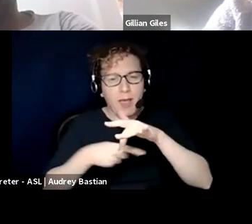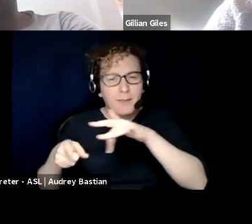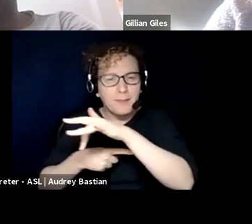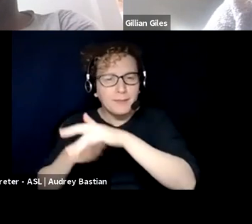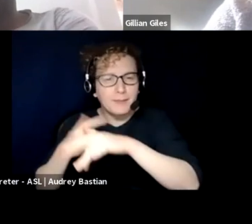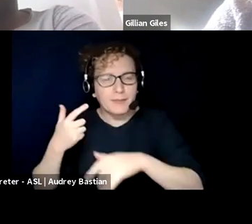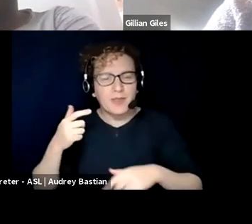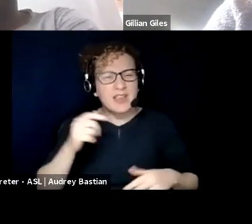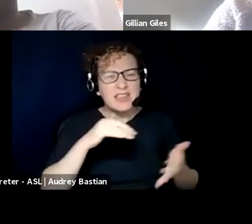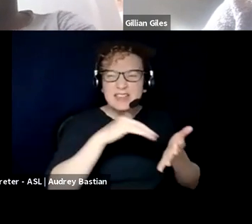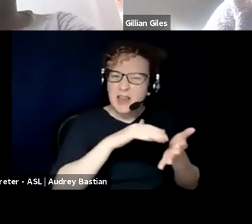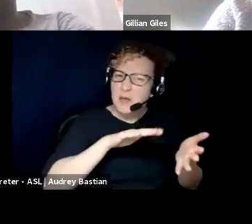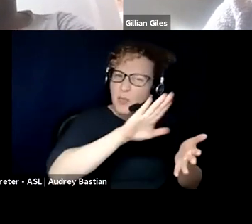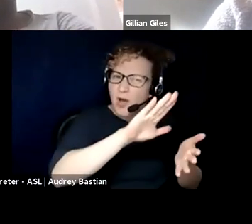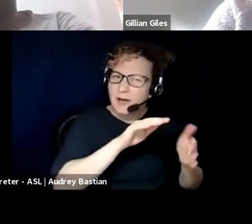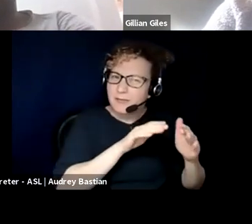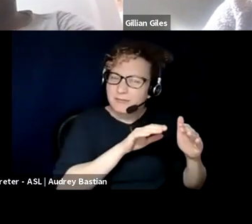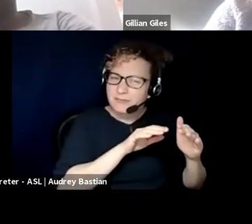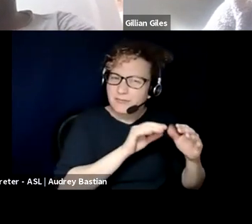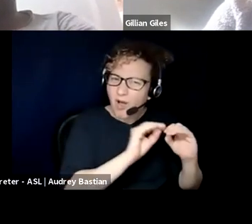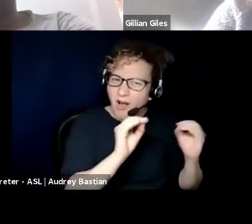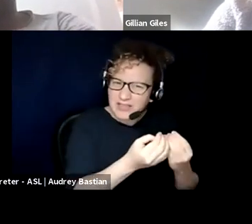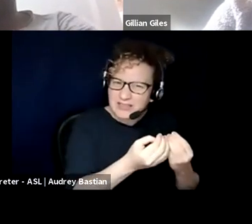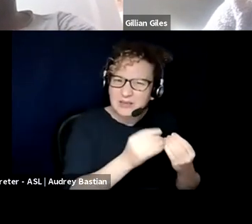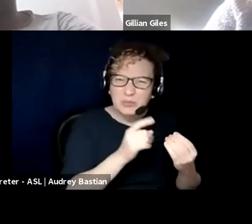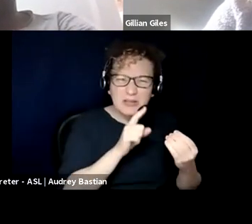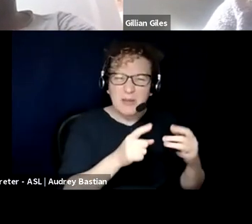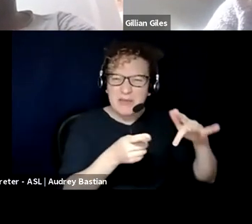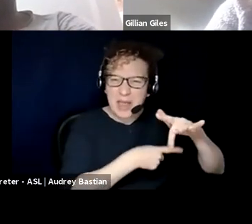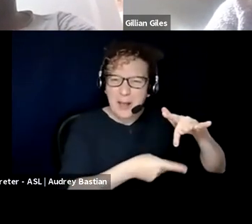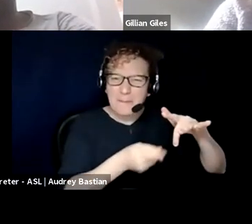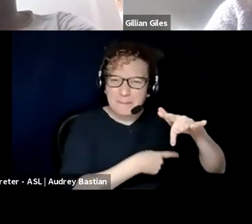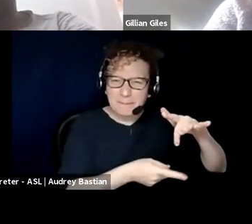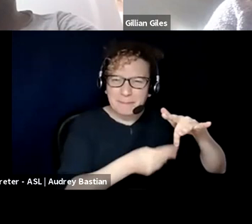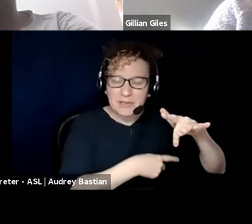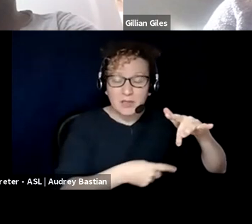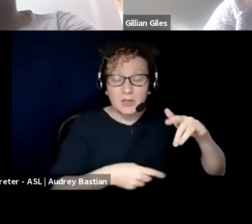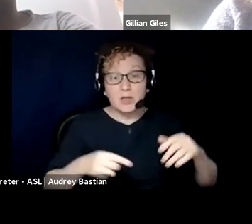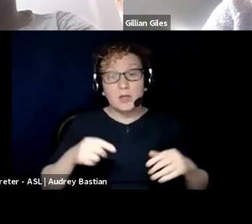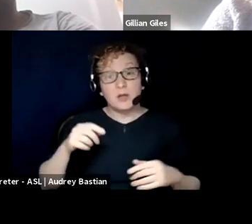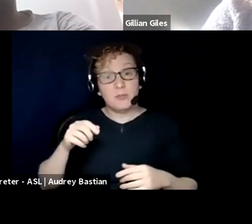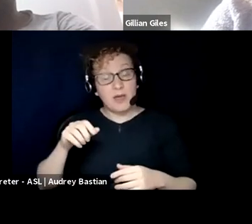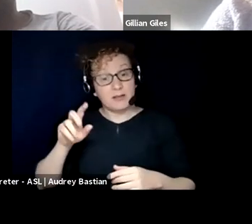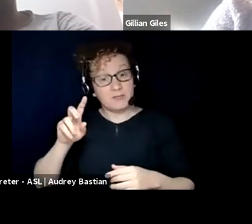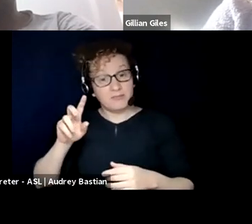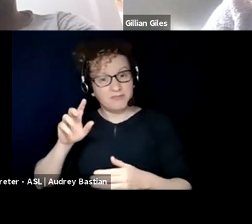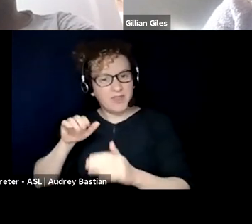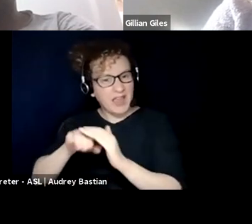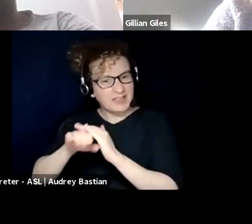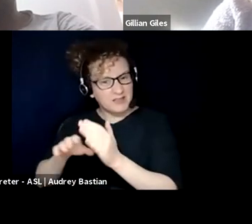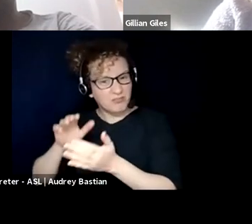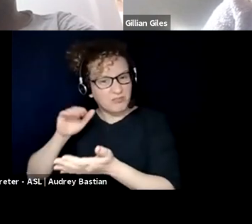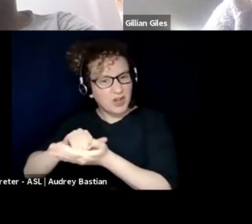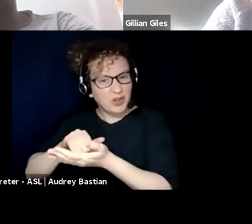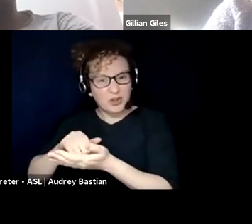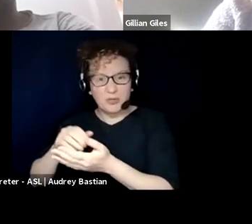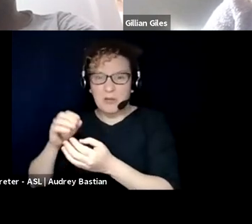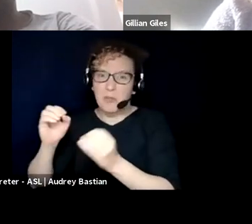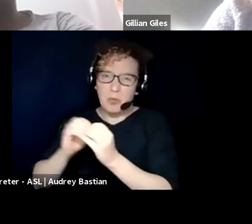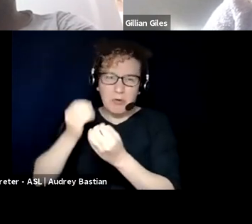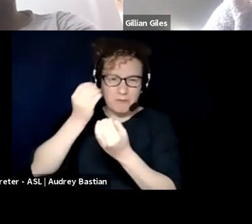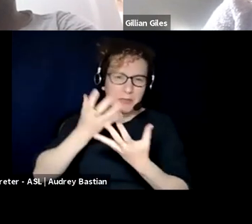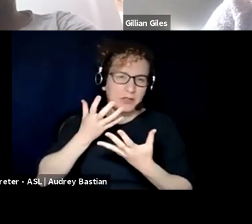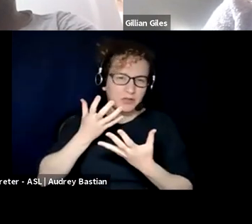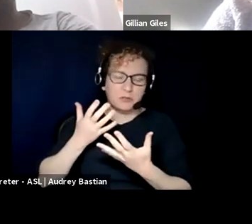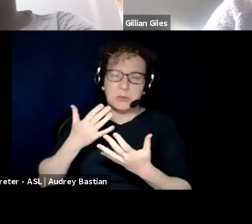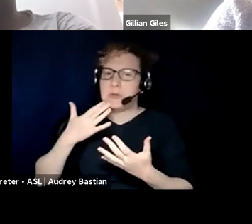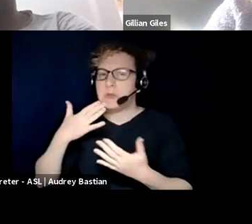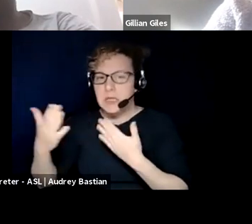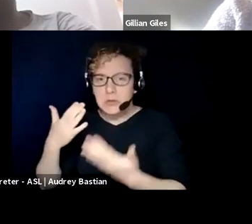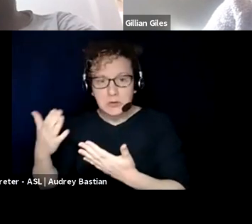have and providing you with like more information. But I think though they tried so much and did what I think would be a good